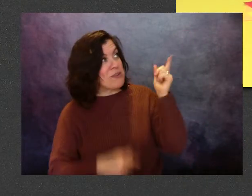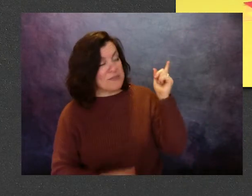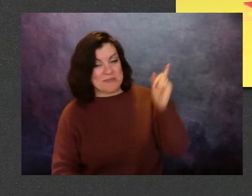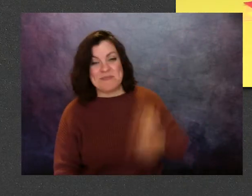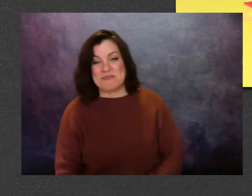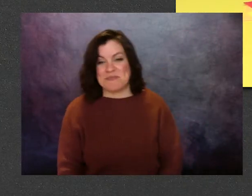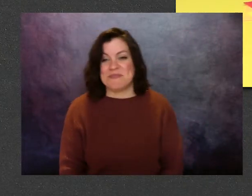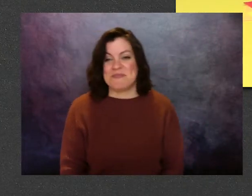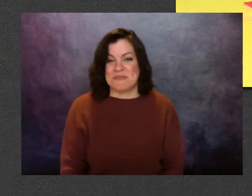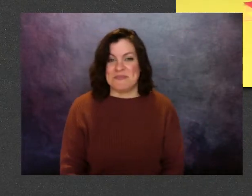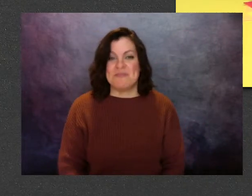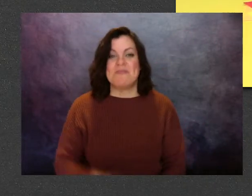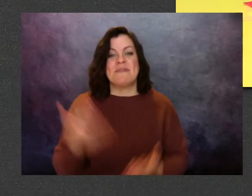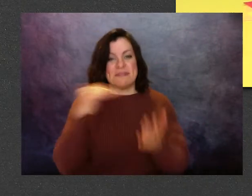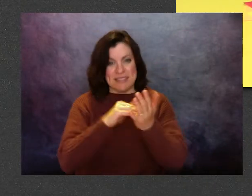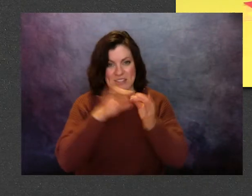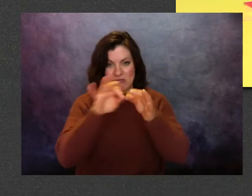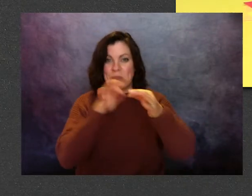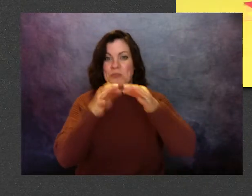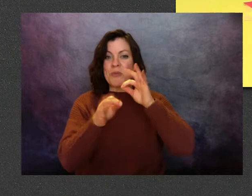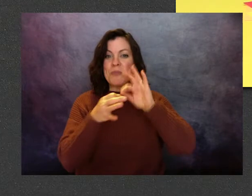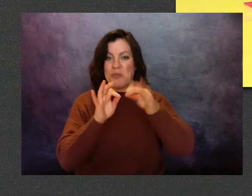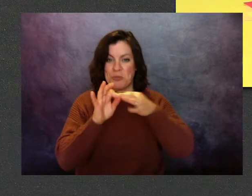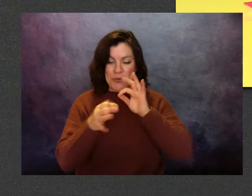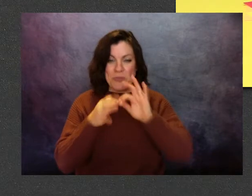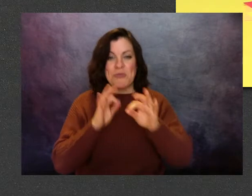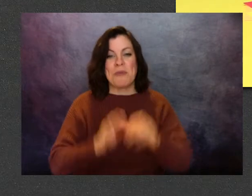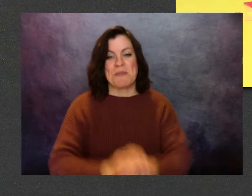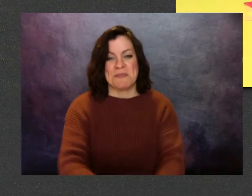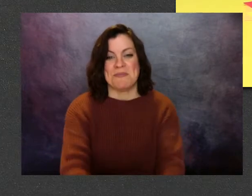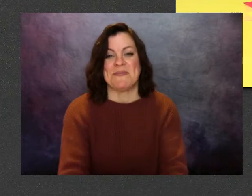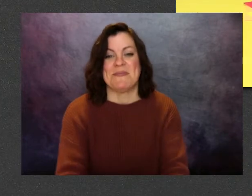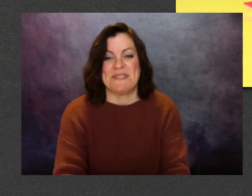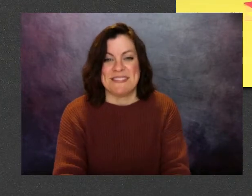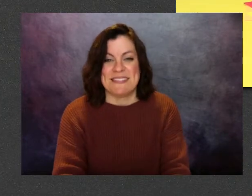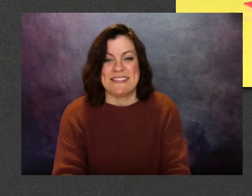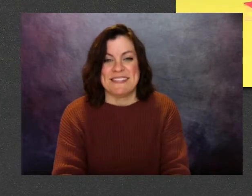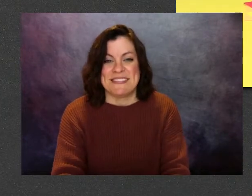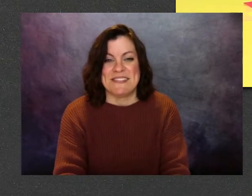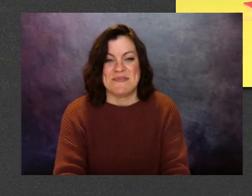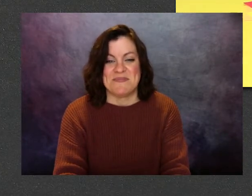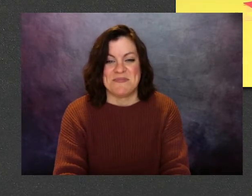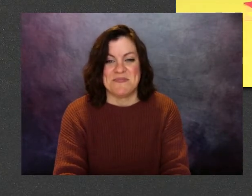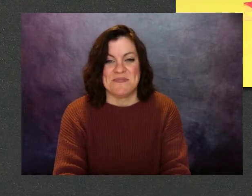We've gotta rip some up rip, rip